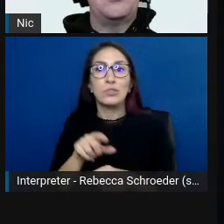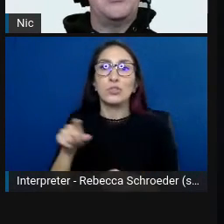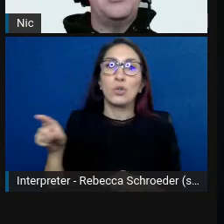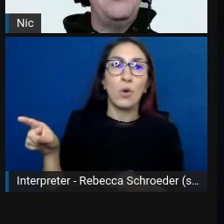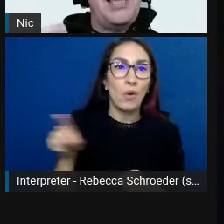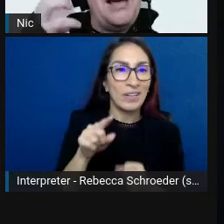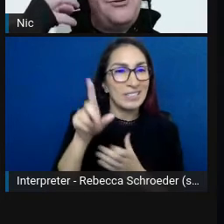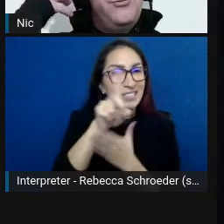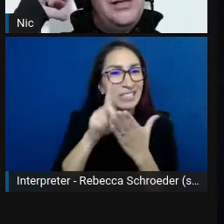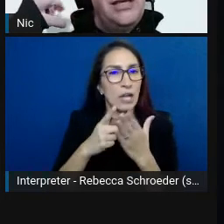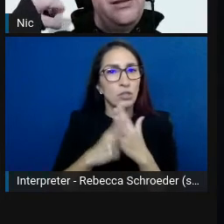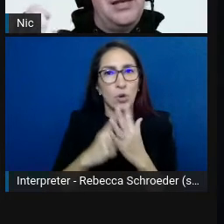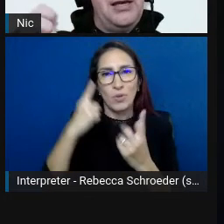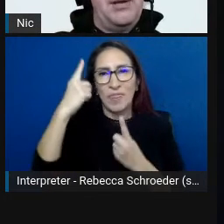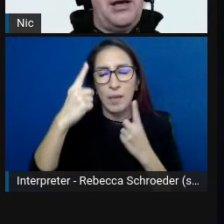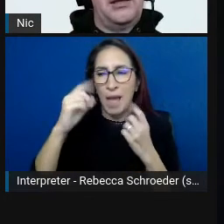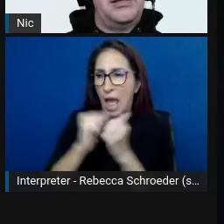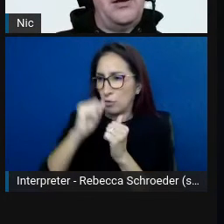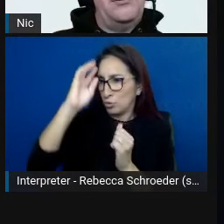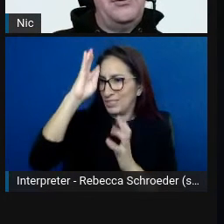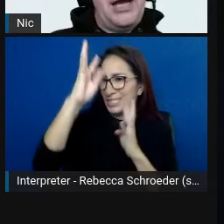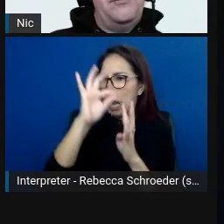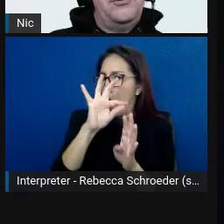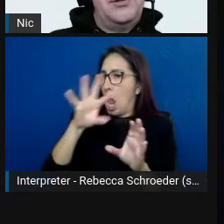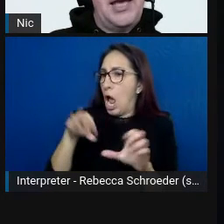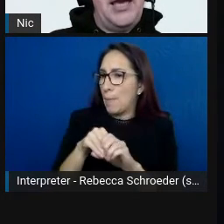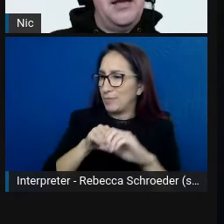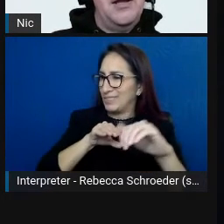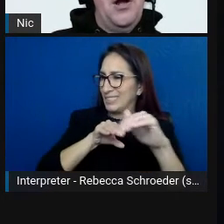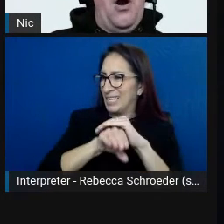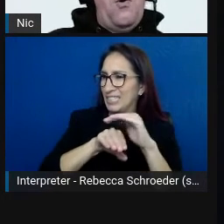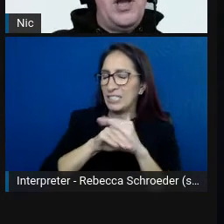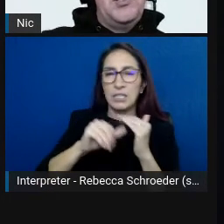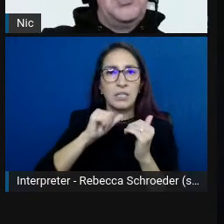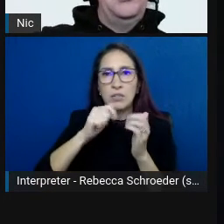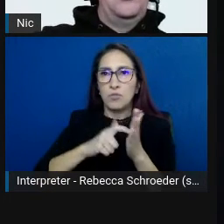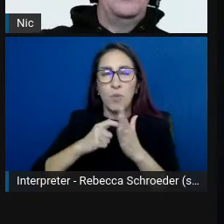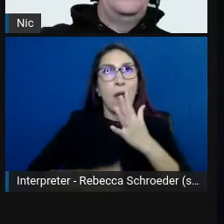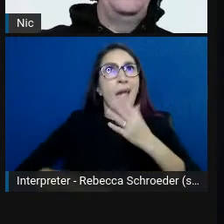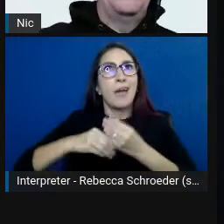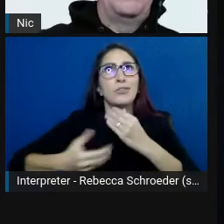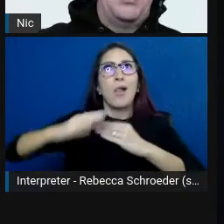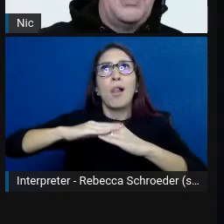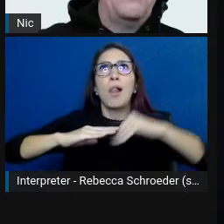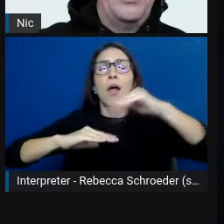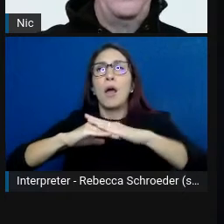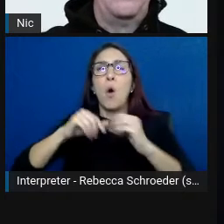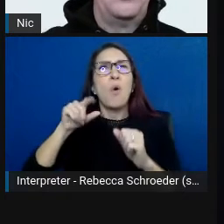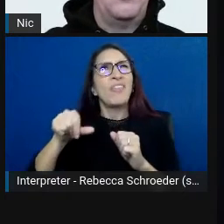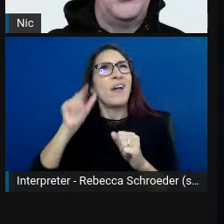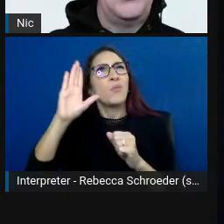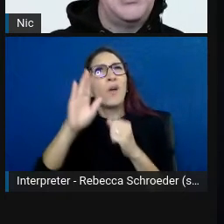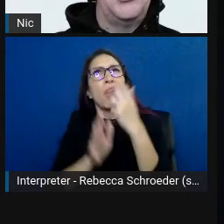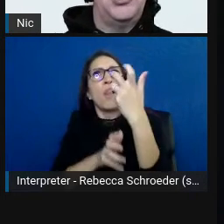They don't even have to really think about it. They don't have to say, ''Is this going to comply with WCAG?''